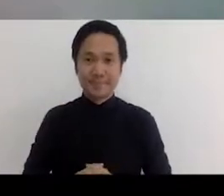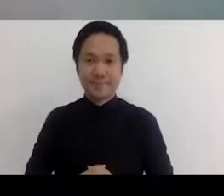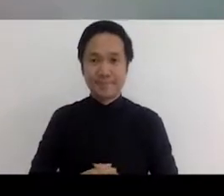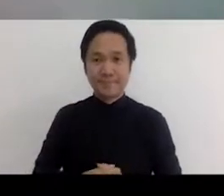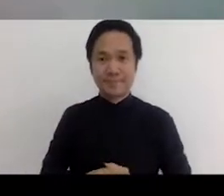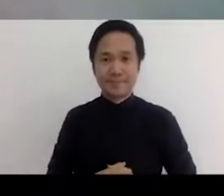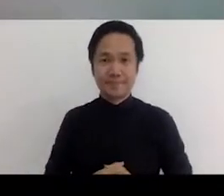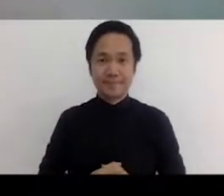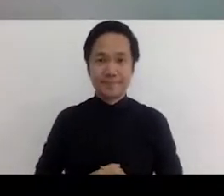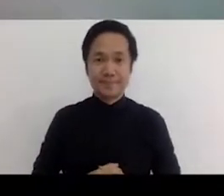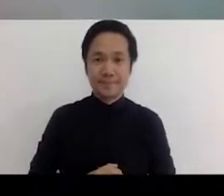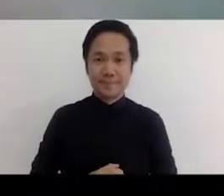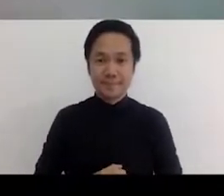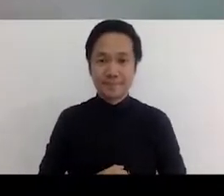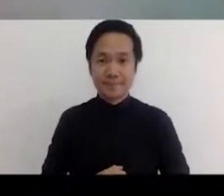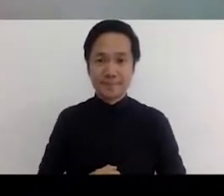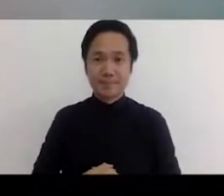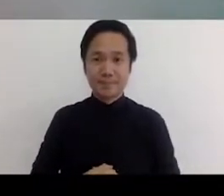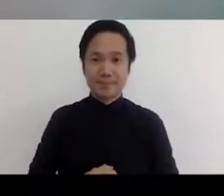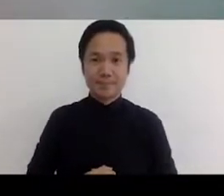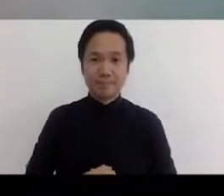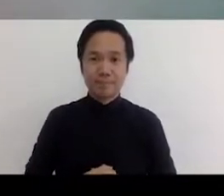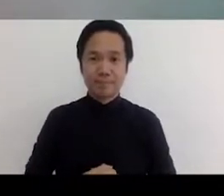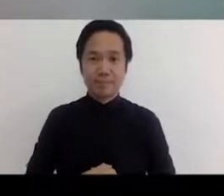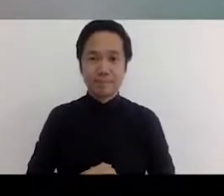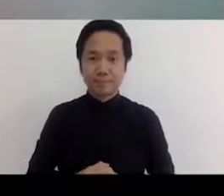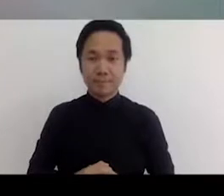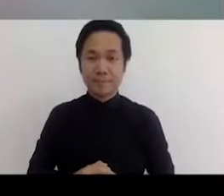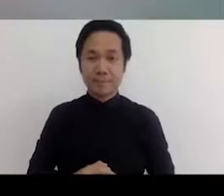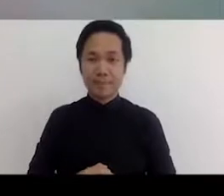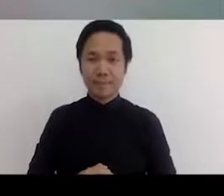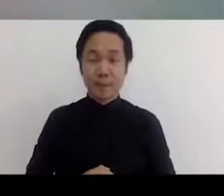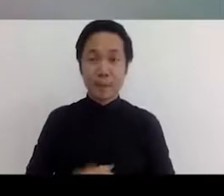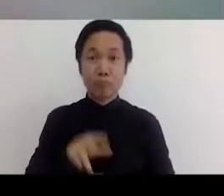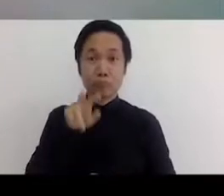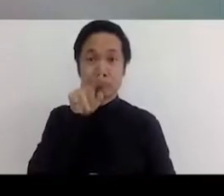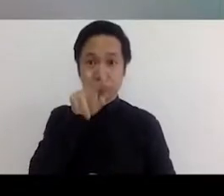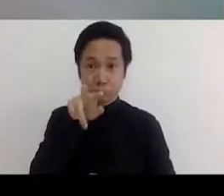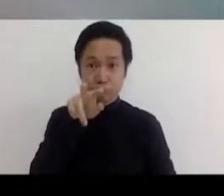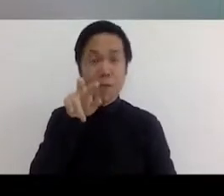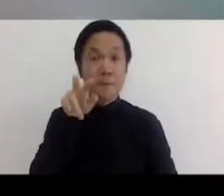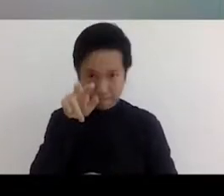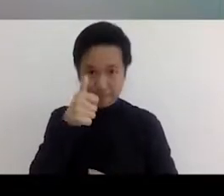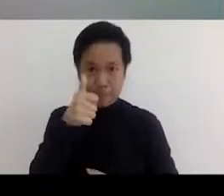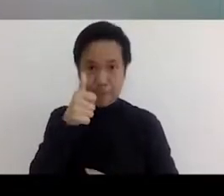Greetings from the Pacific Disability Forum, is that better? We can hear you, but it is very faint.